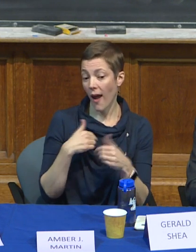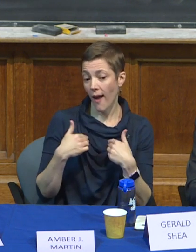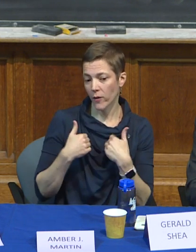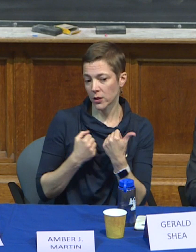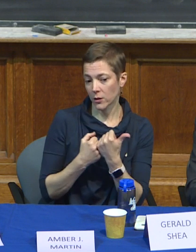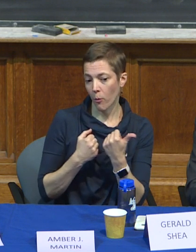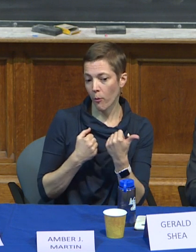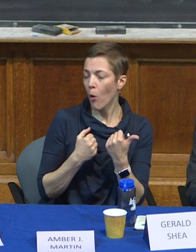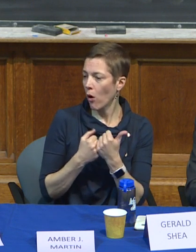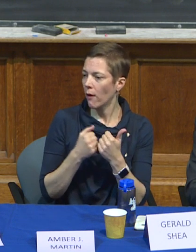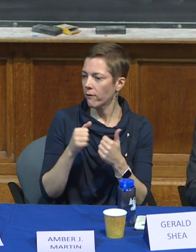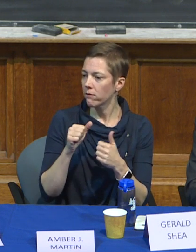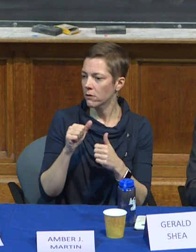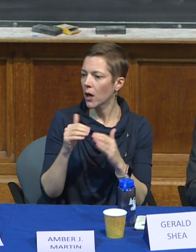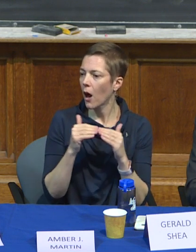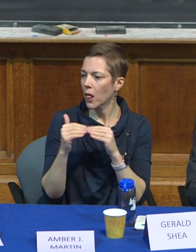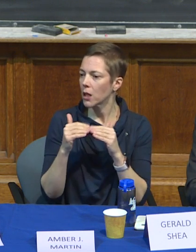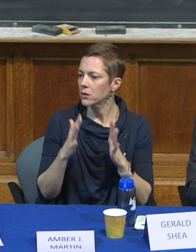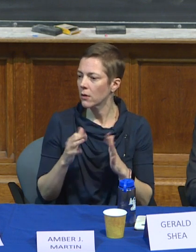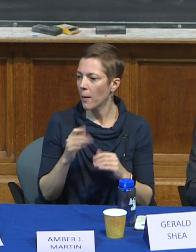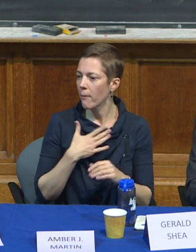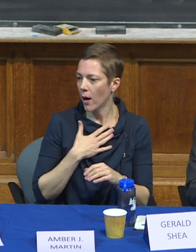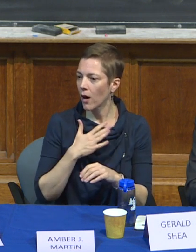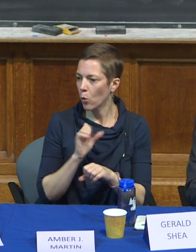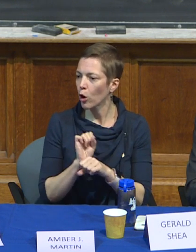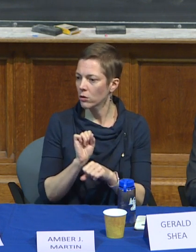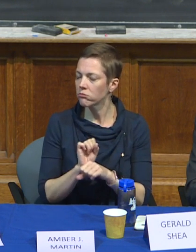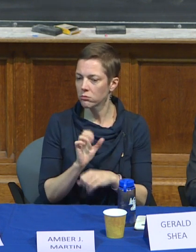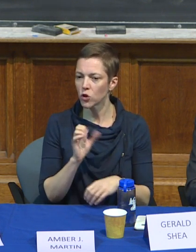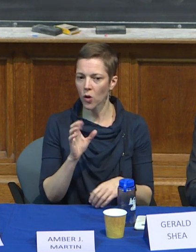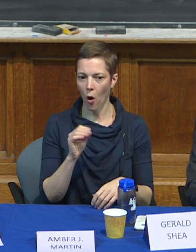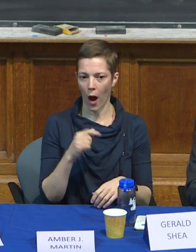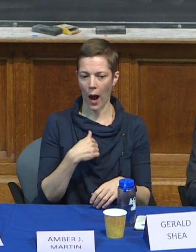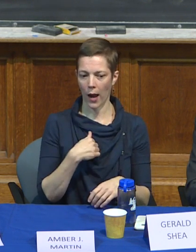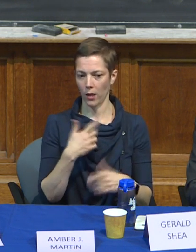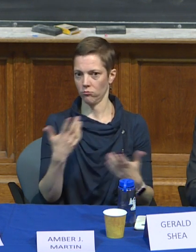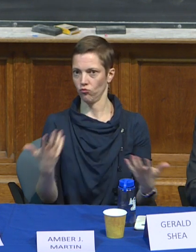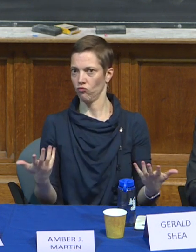And also I have support from colleagues in my workplace.